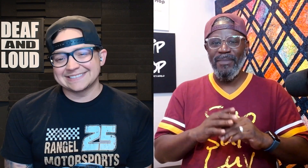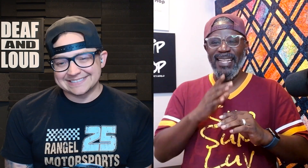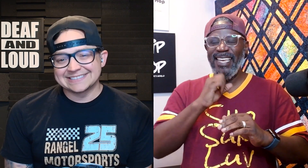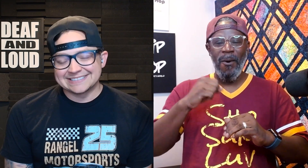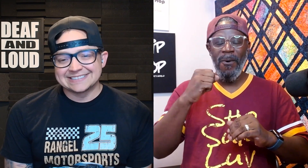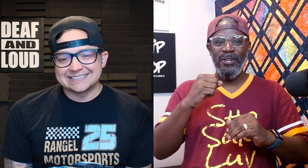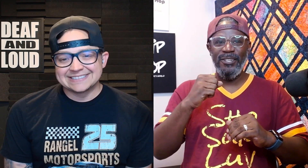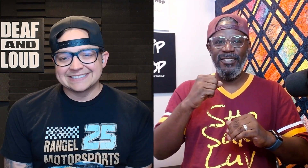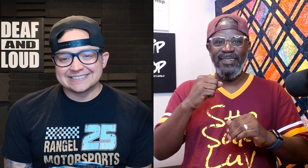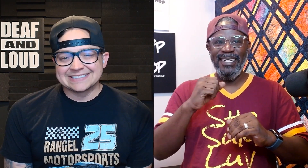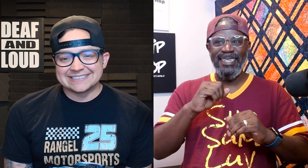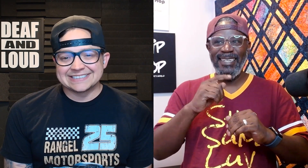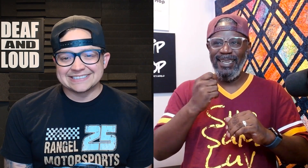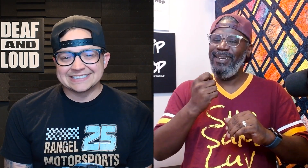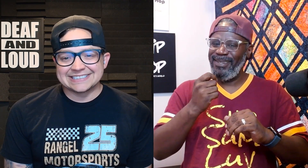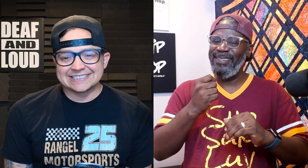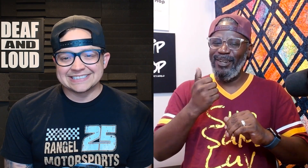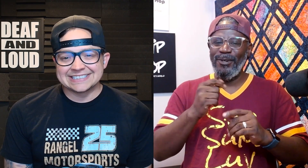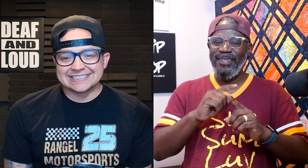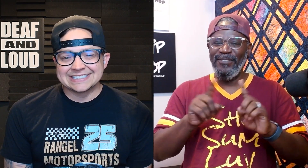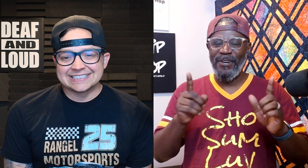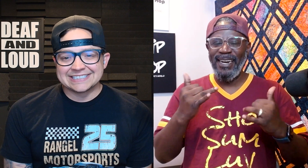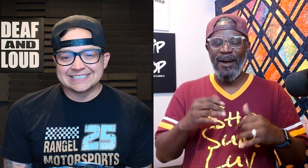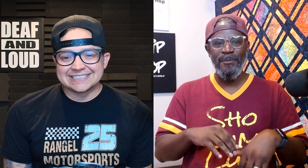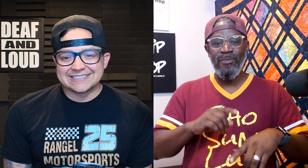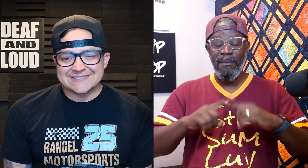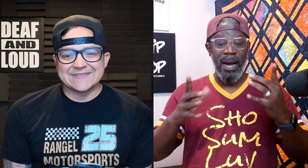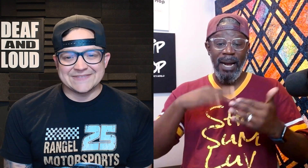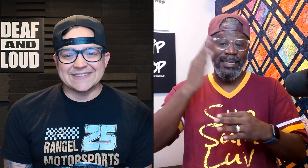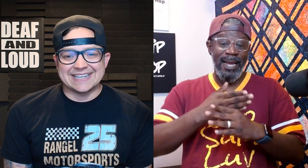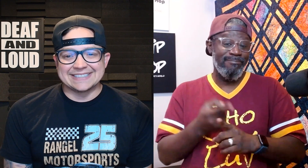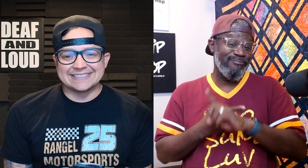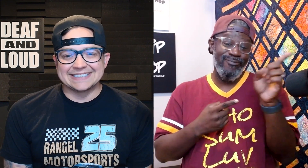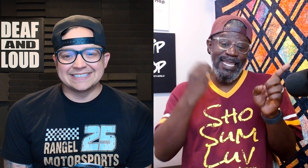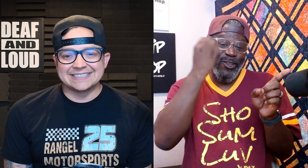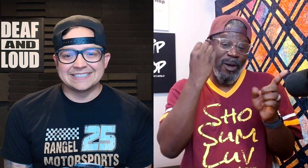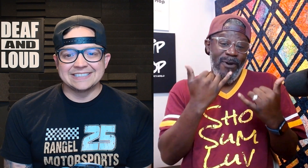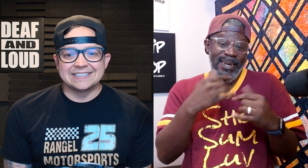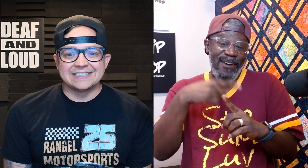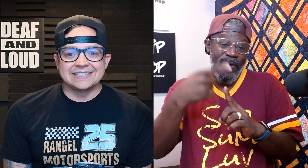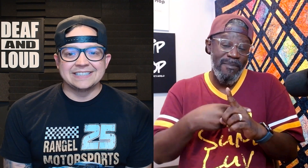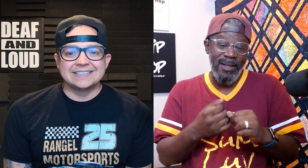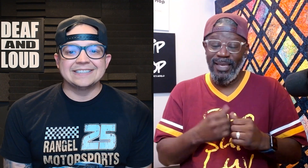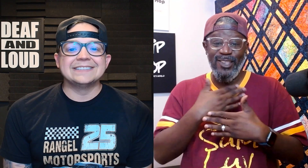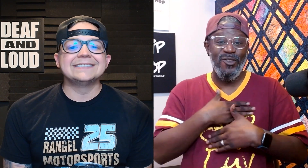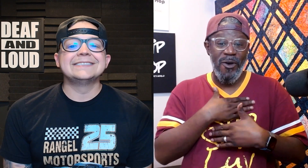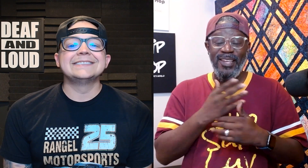But as they get older, it's a little different now. But my son, he's in Europe right now for a month, and he's enjoying it.